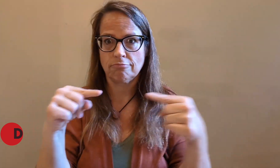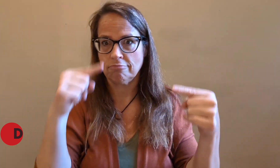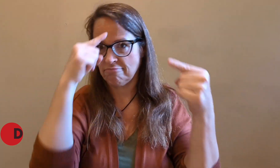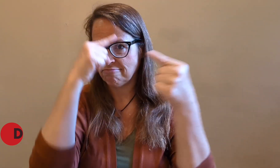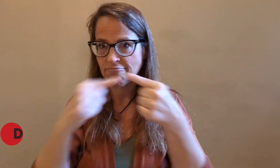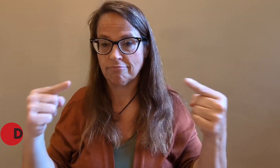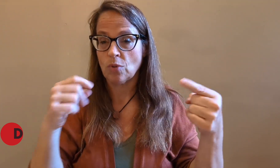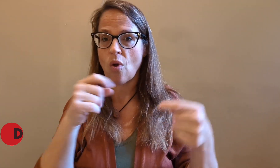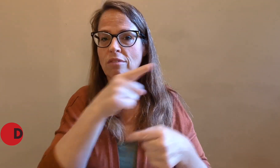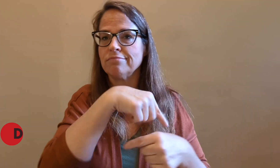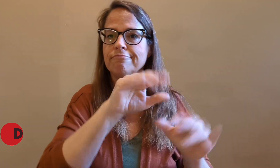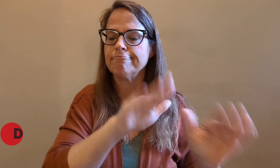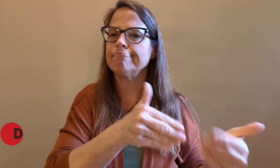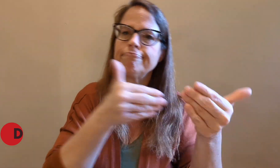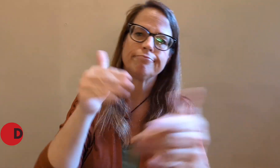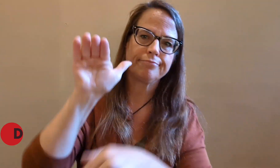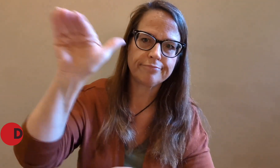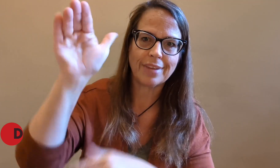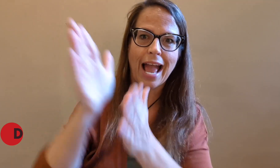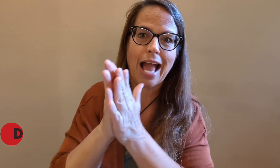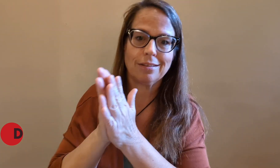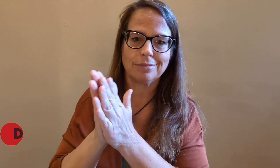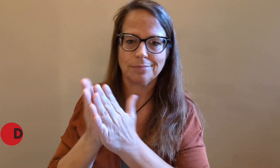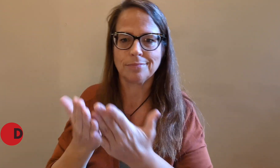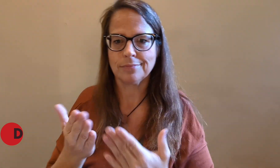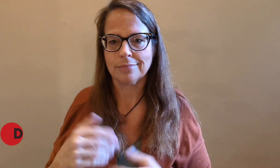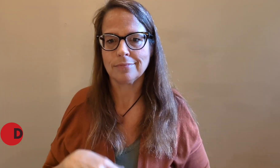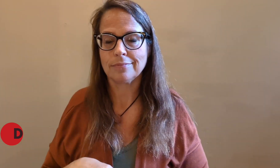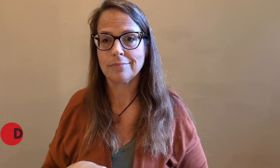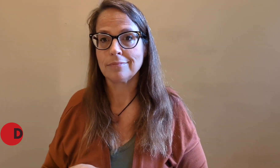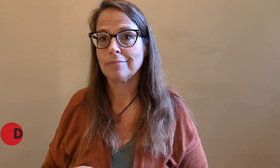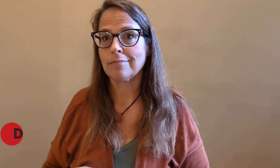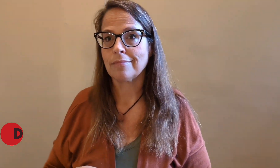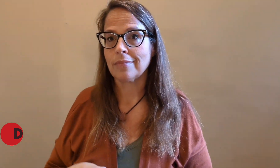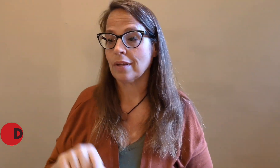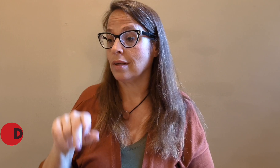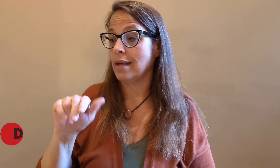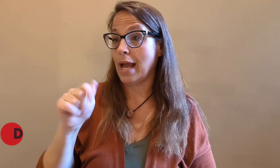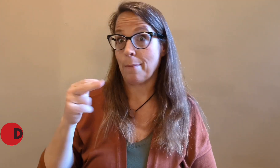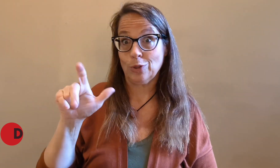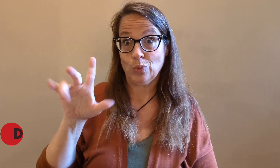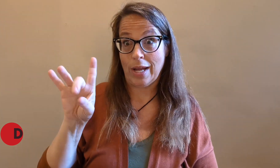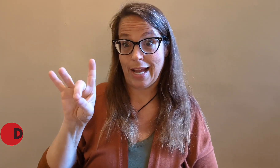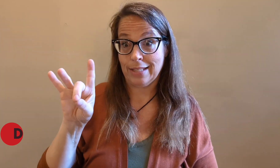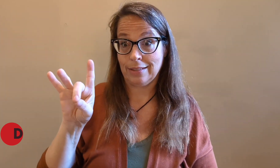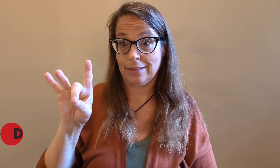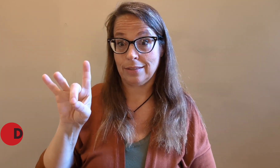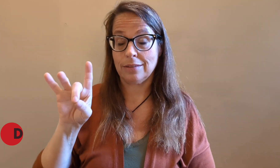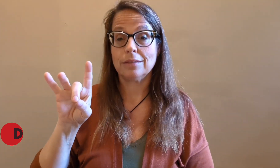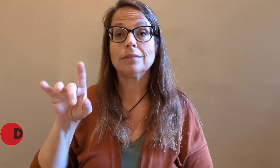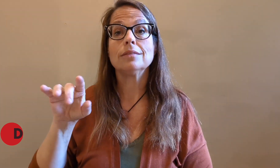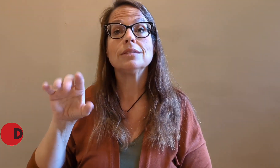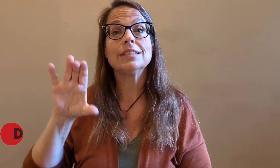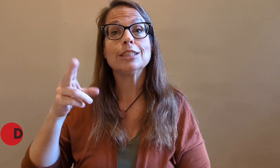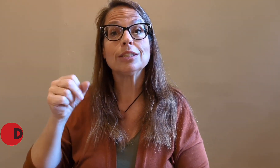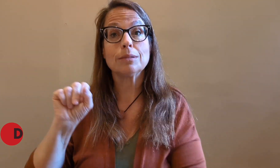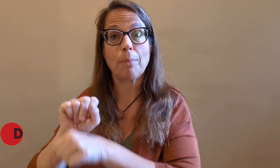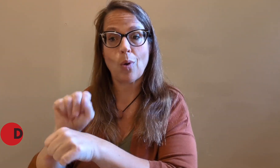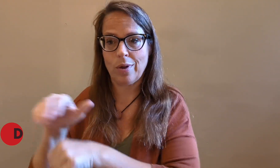efforts have failed or one party requests it. On April 28th,